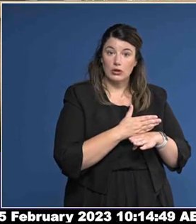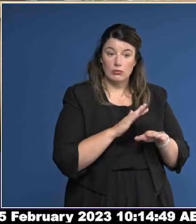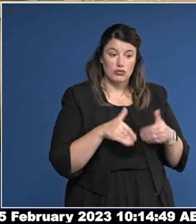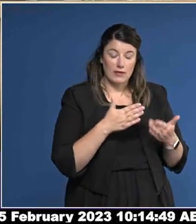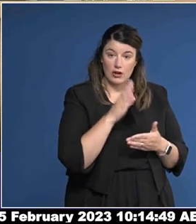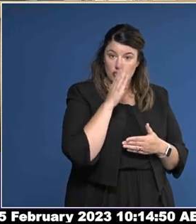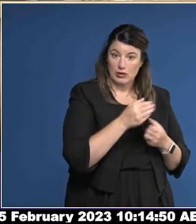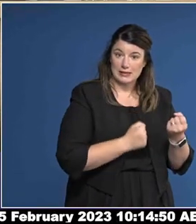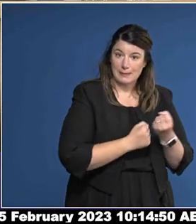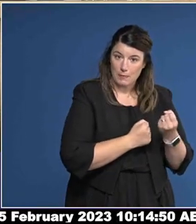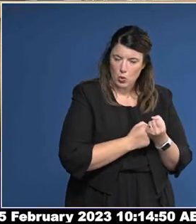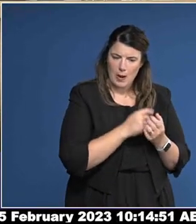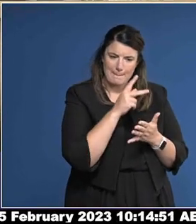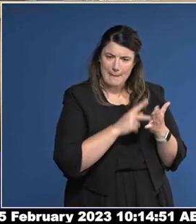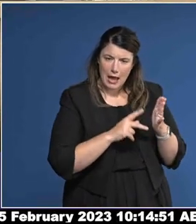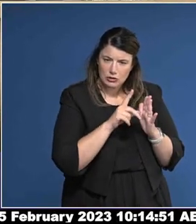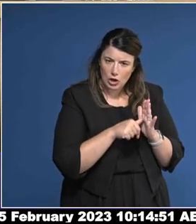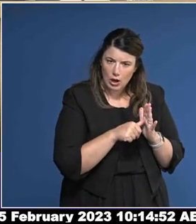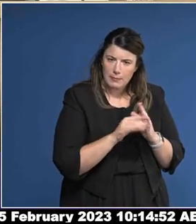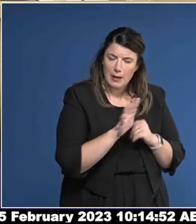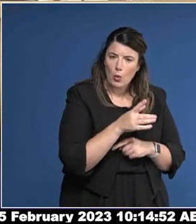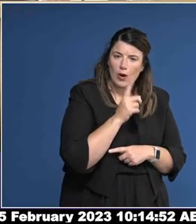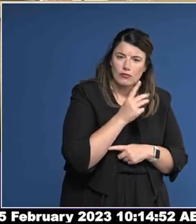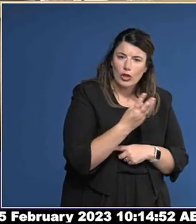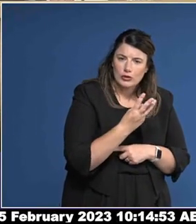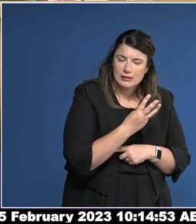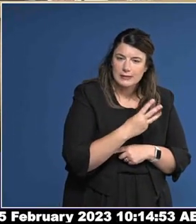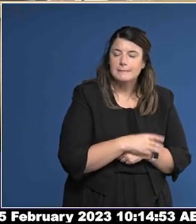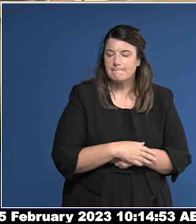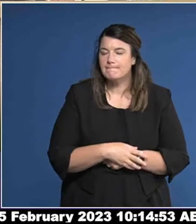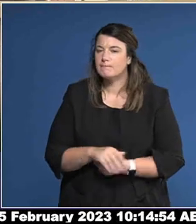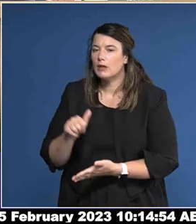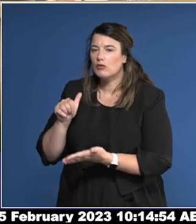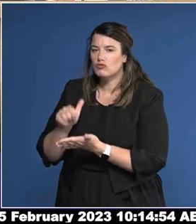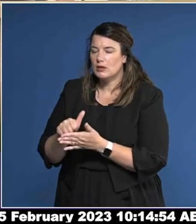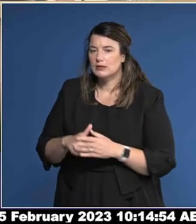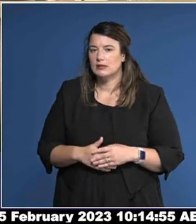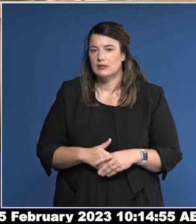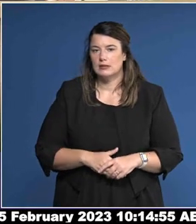part-time basis, about 113. Is that right? MS CATTACH: Yes, that's correct. MS EASTMAN: We asked you about some